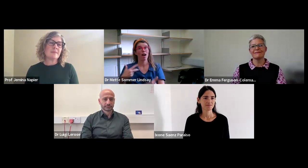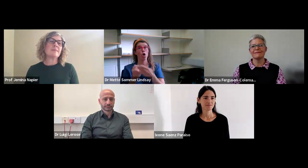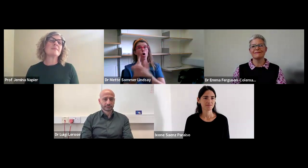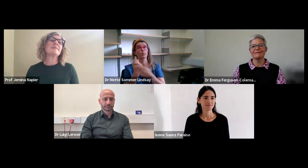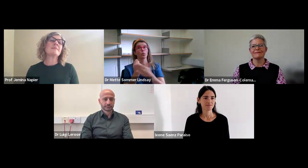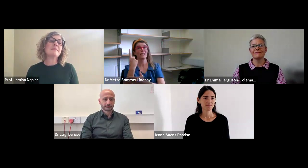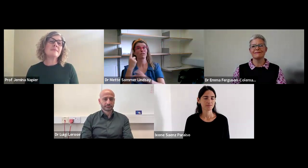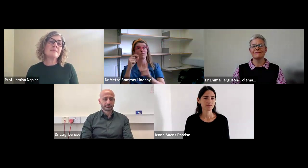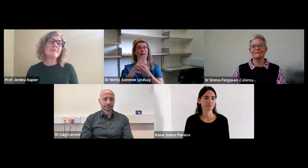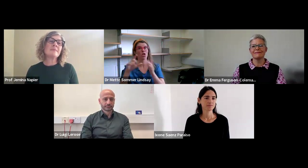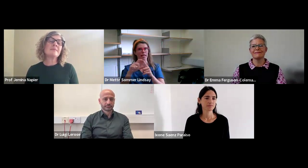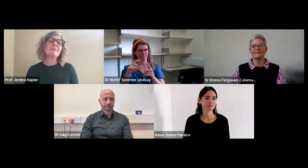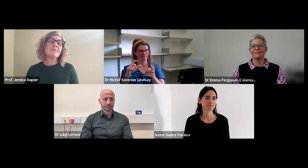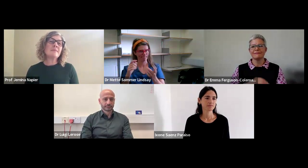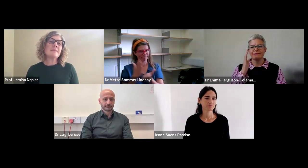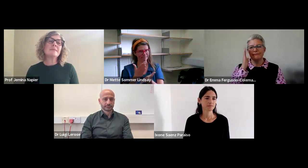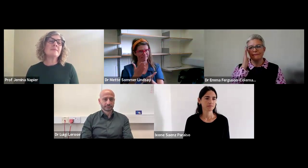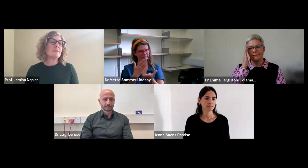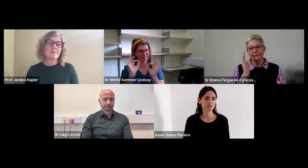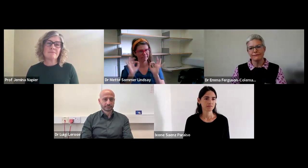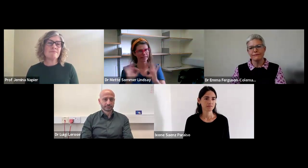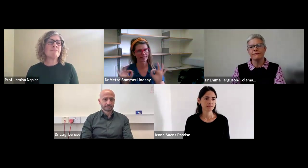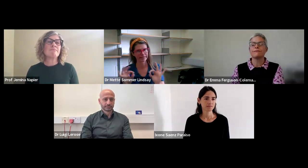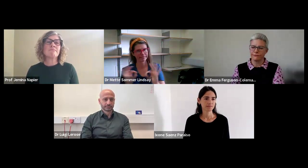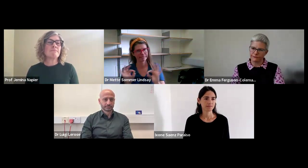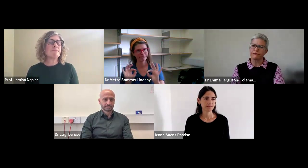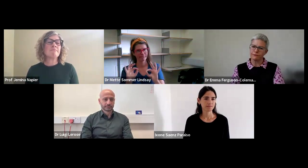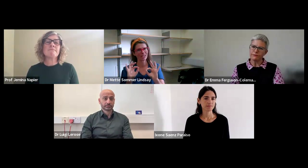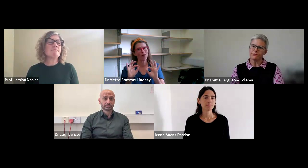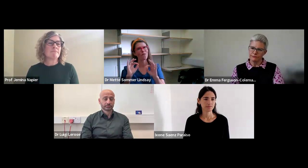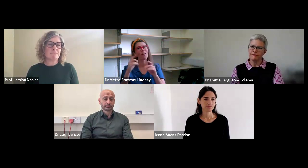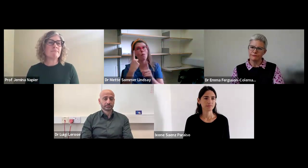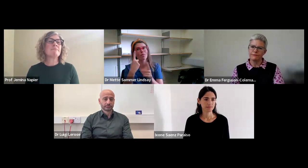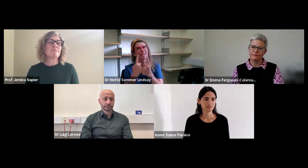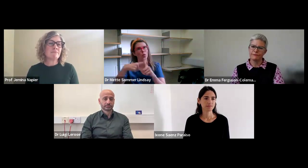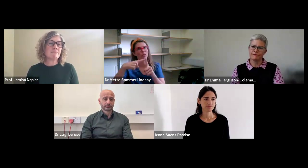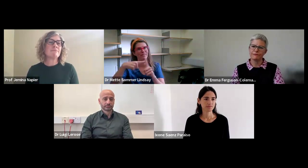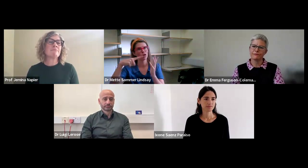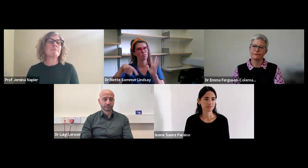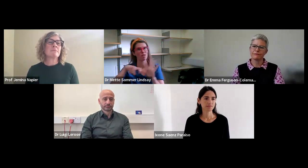PhD but the opportunities in my home country are really non-existent, to be honest! So one